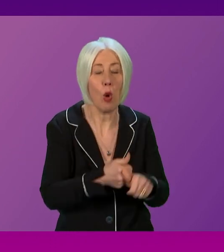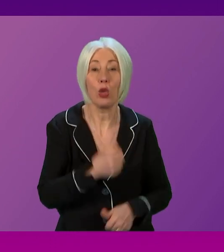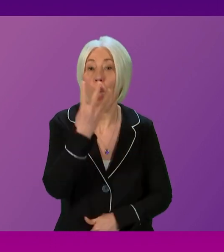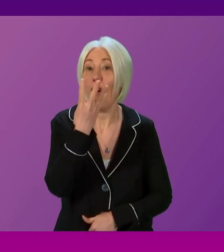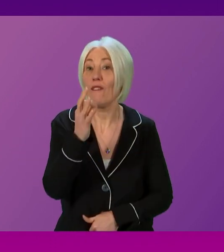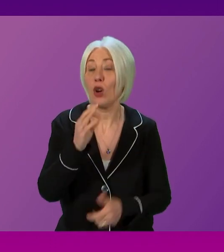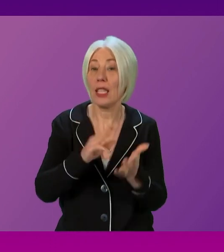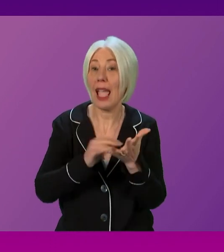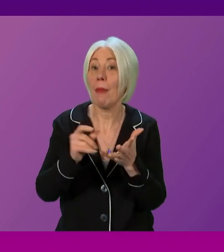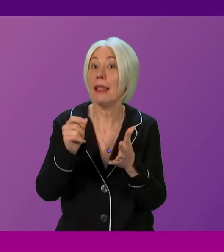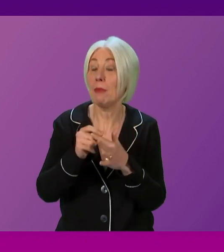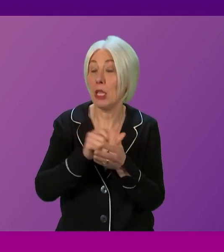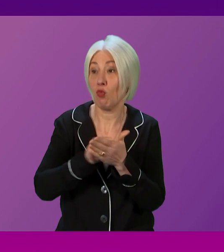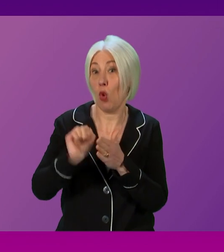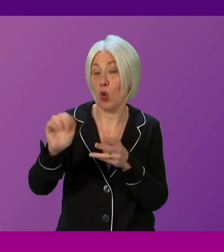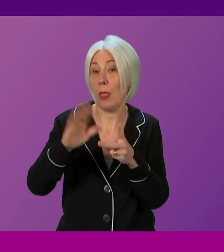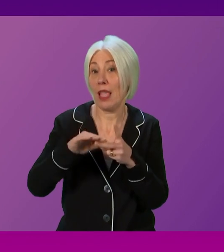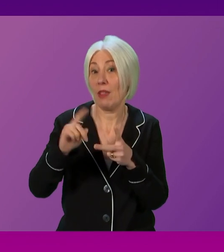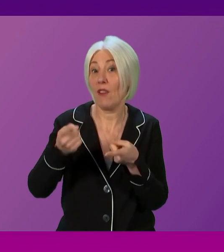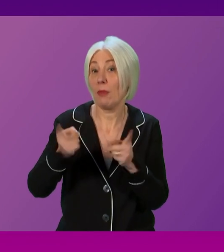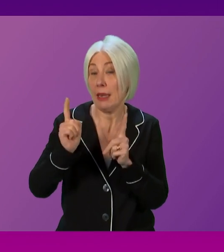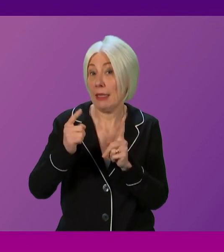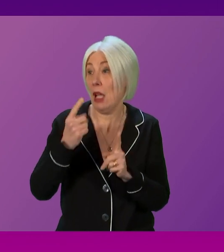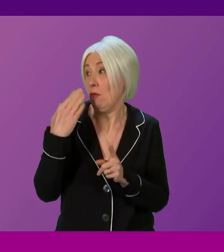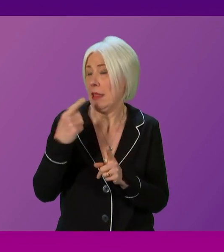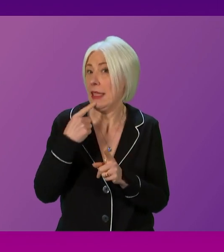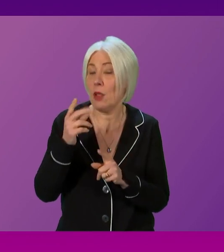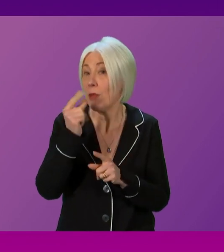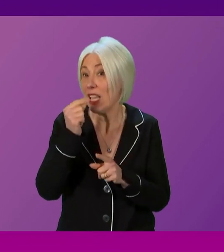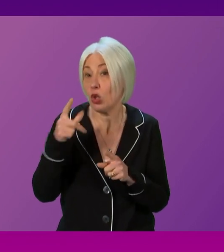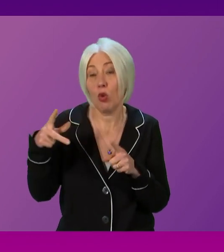recently wrote to the Deputy First Minister to express concerns about proposed funding cuts.